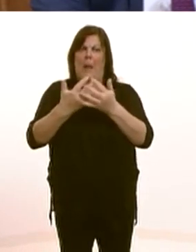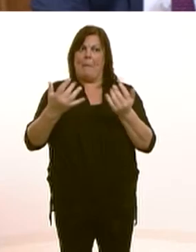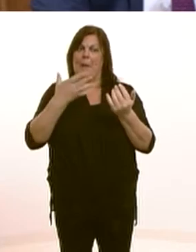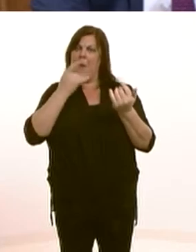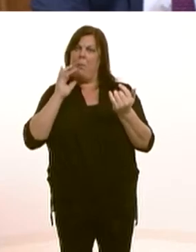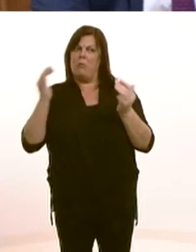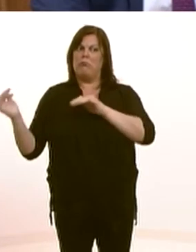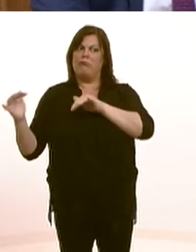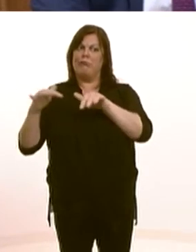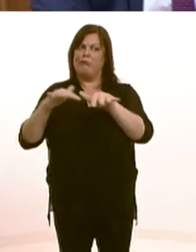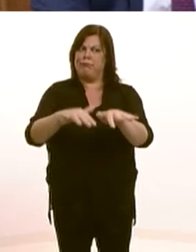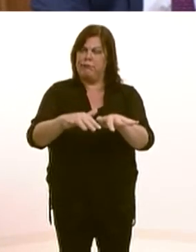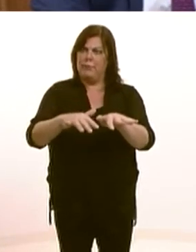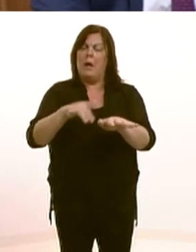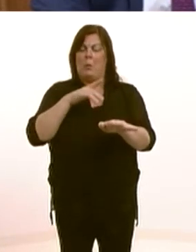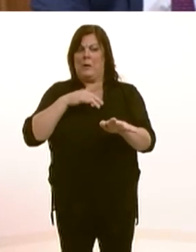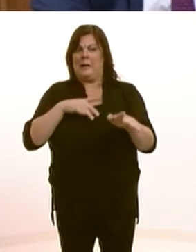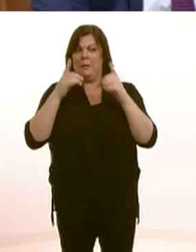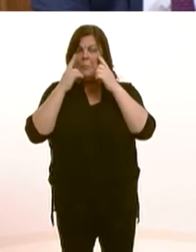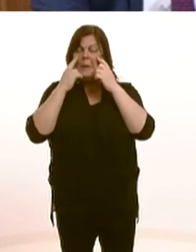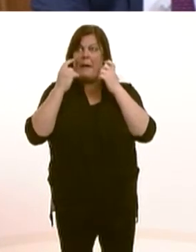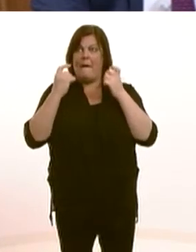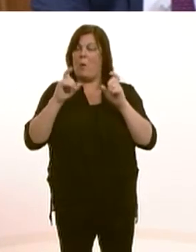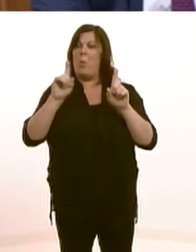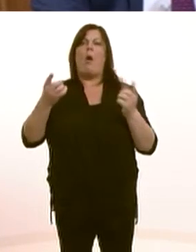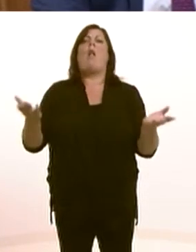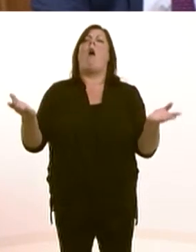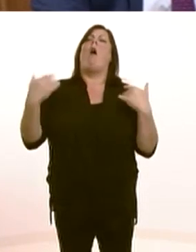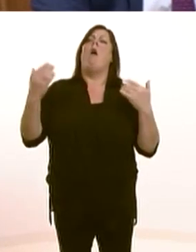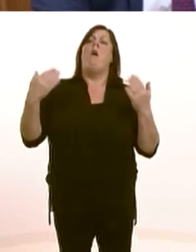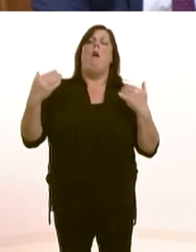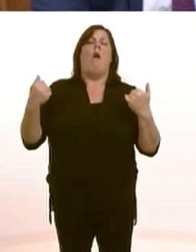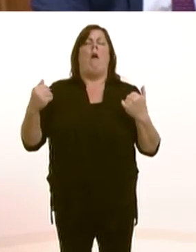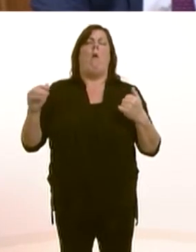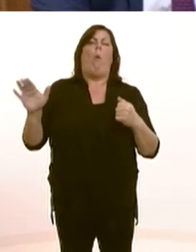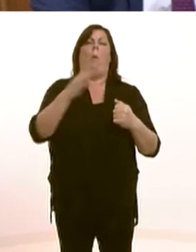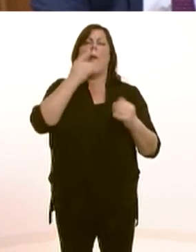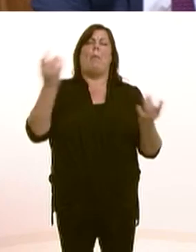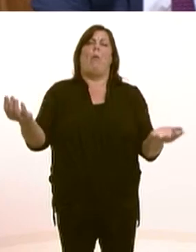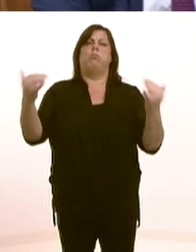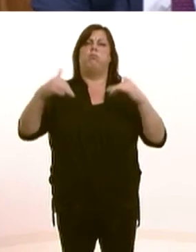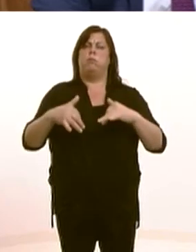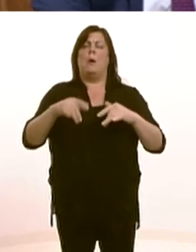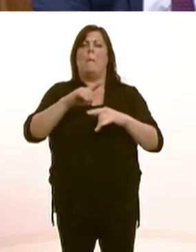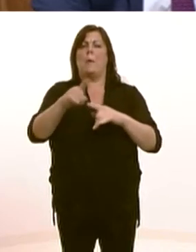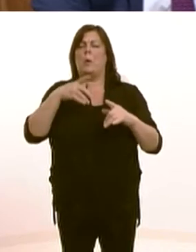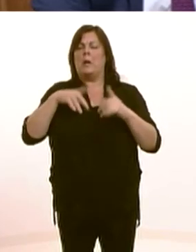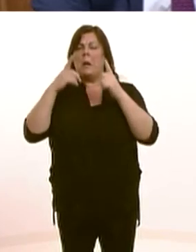We must be hugely careful not to suggest that those people who are fleeing war and are desperate